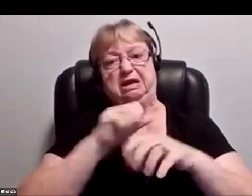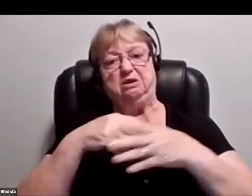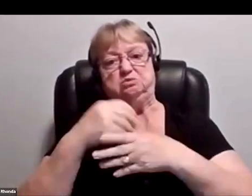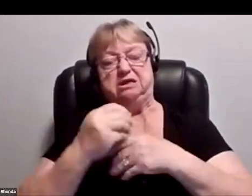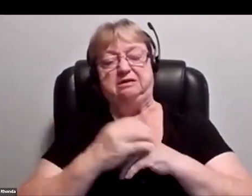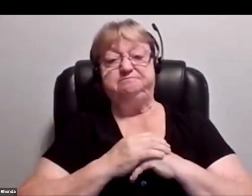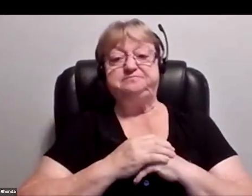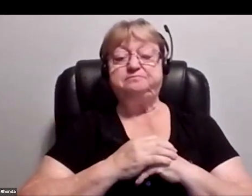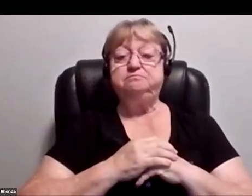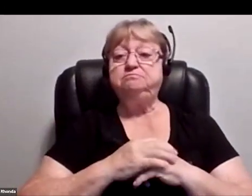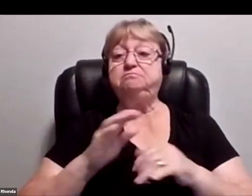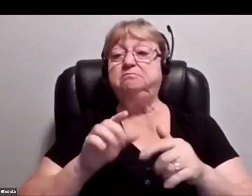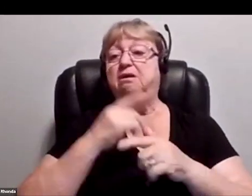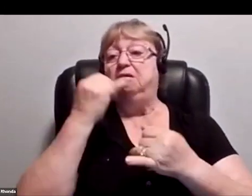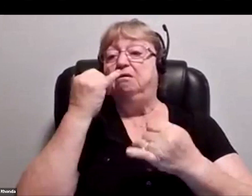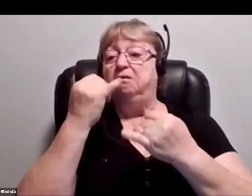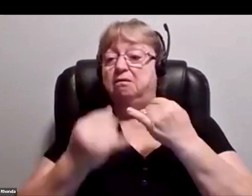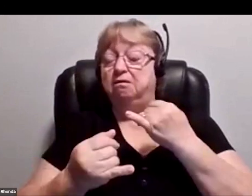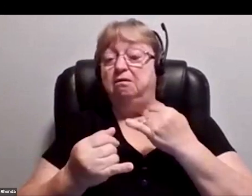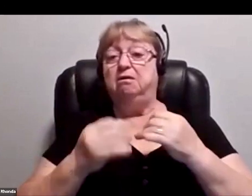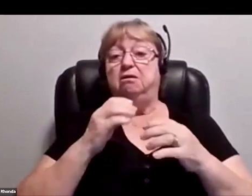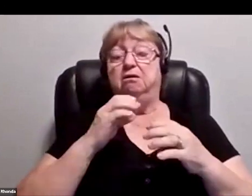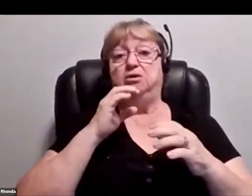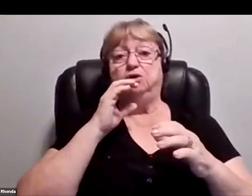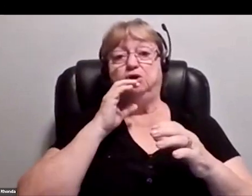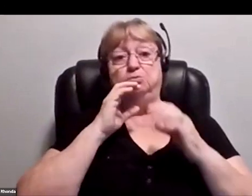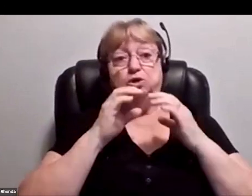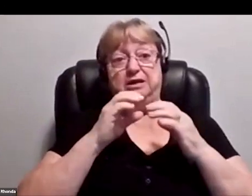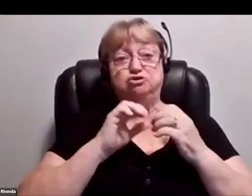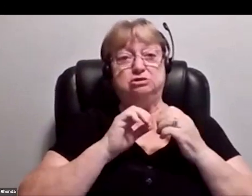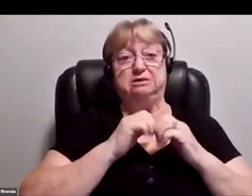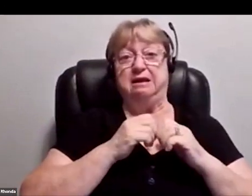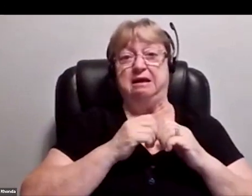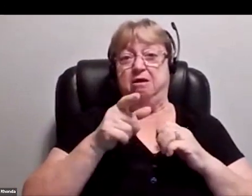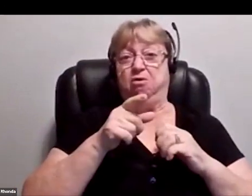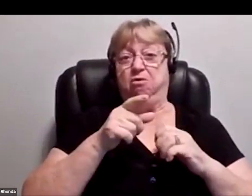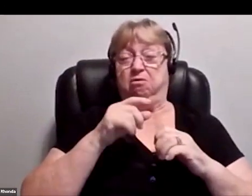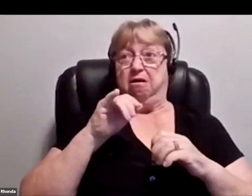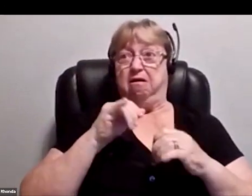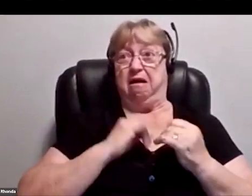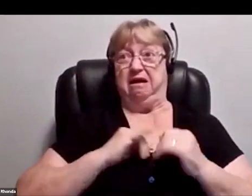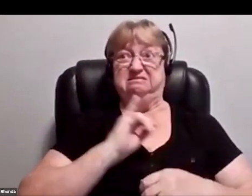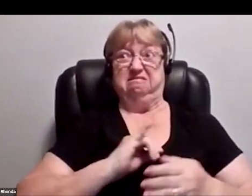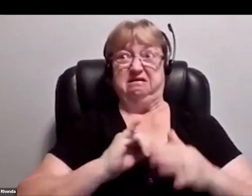Then lastly, how communication and the isolation works down here. The closest humans to us are actually in space